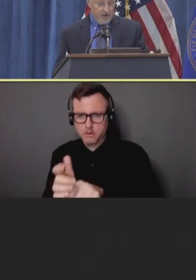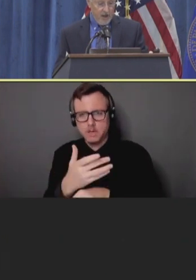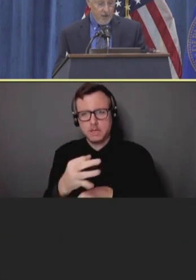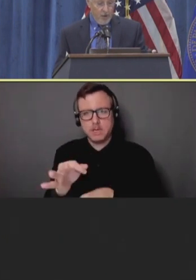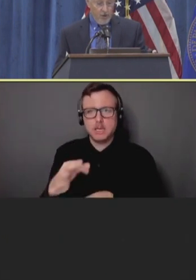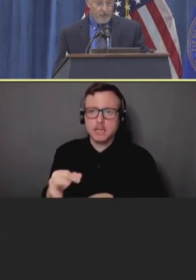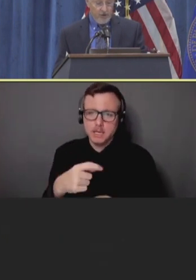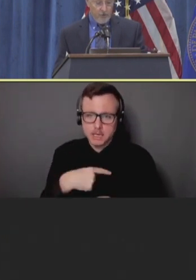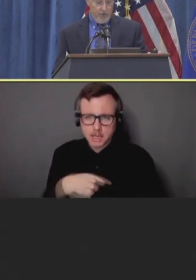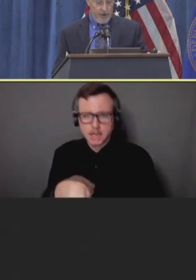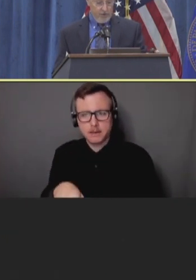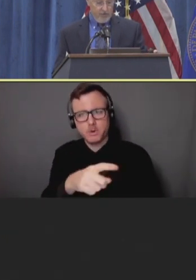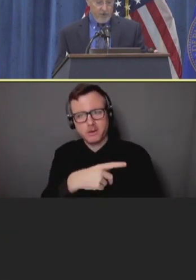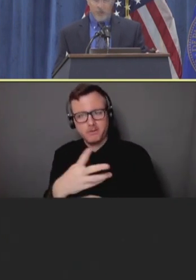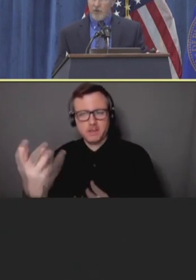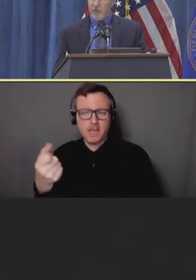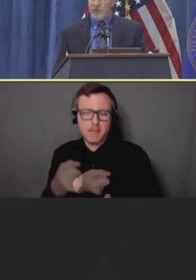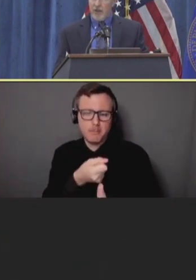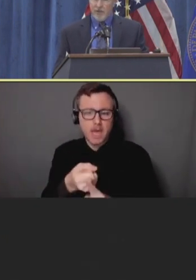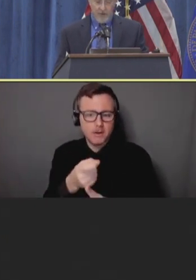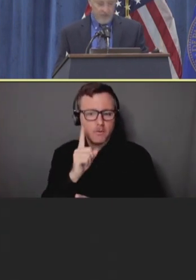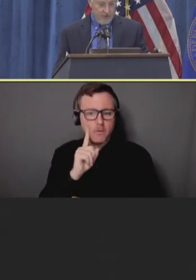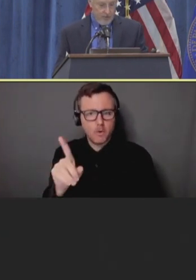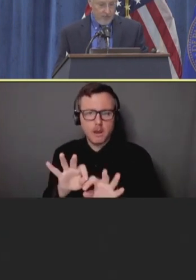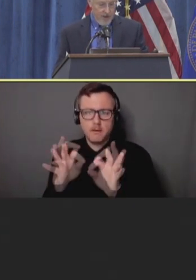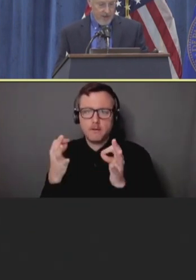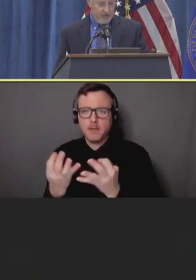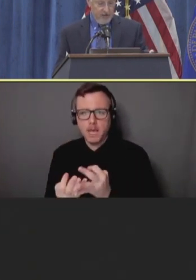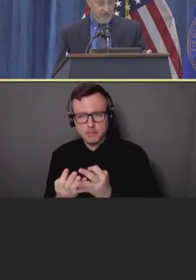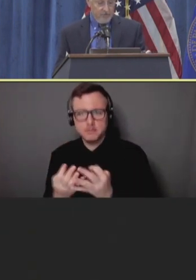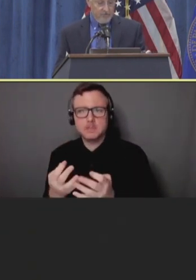Today we'll host several panels focused on the safety of available vaccines.